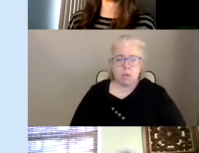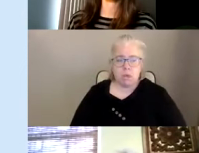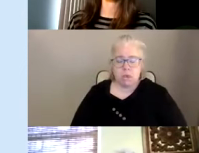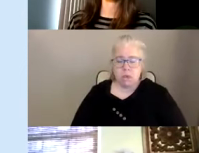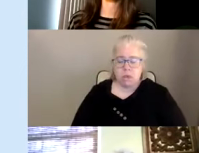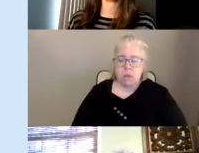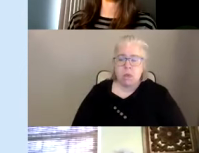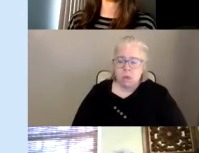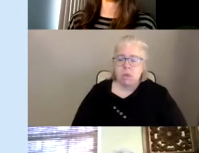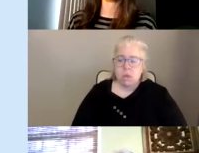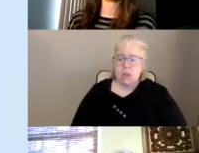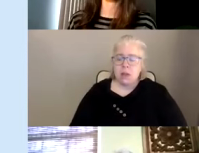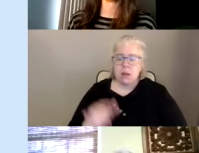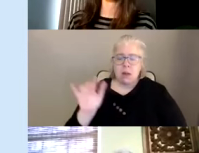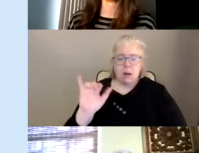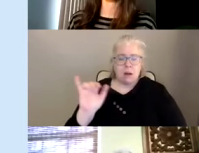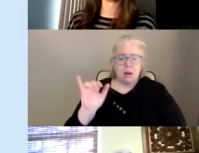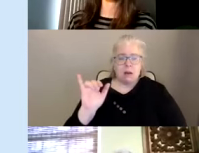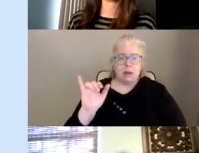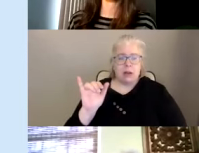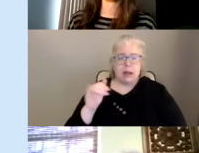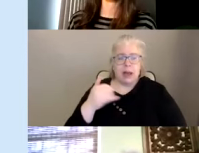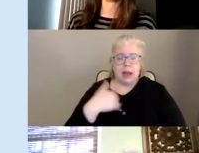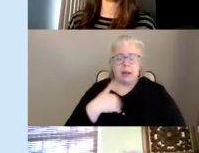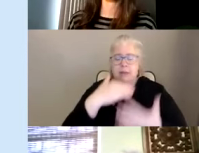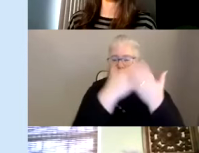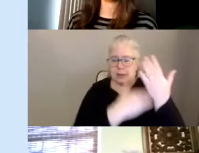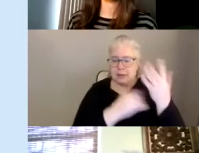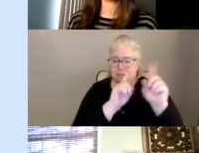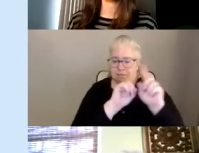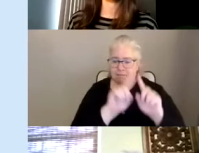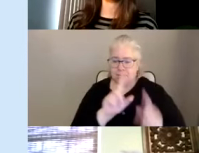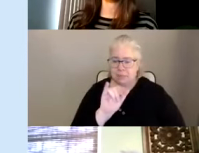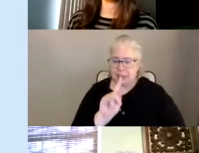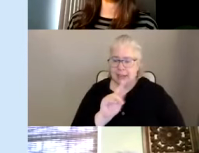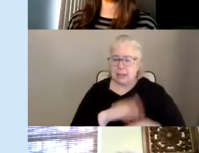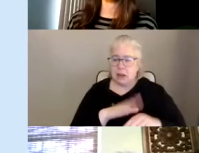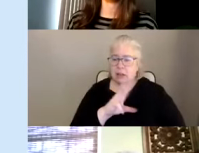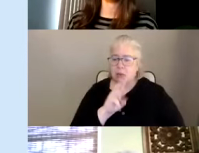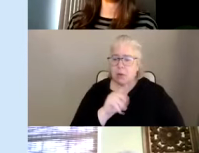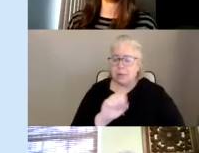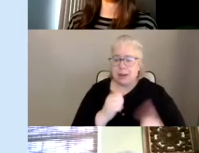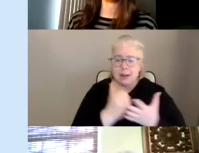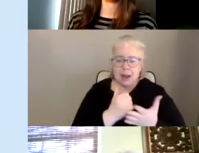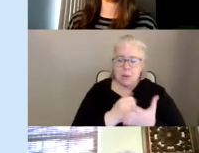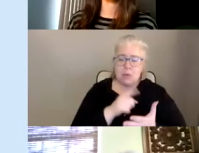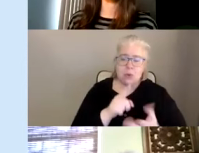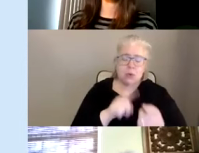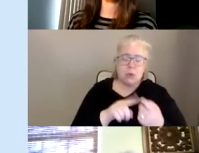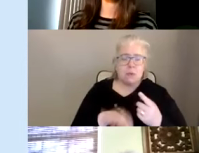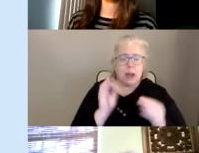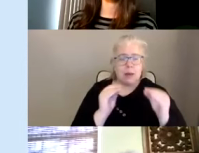They also have other links on that website that can help you to find more specific data